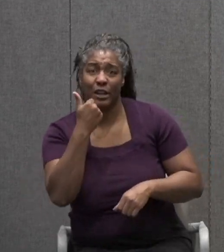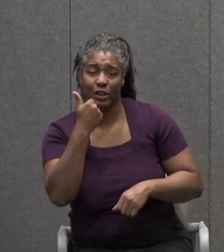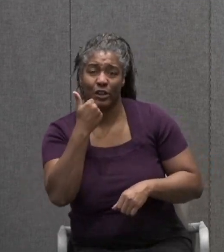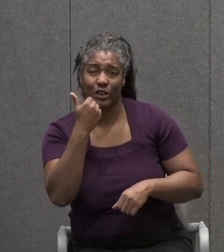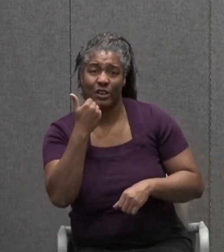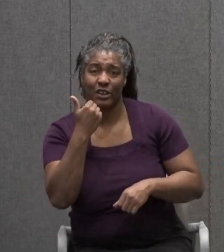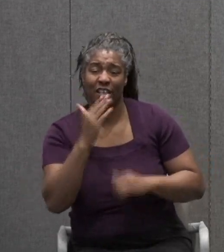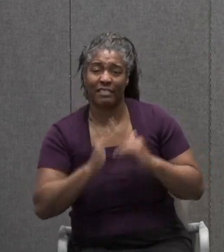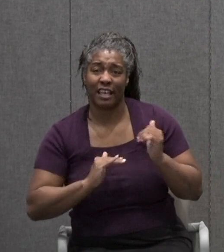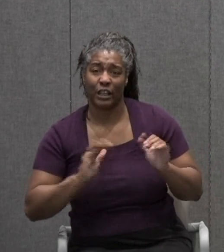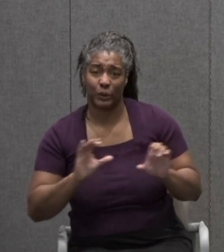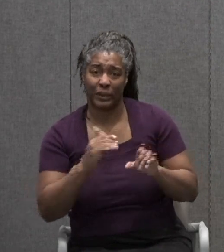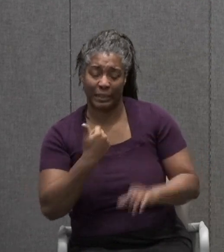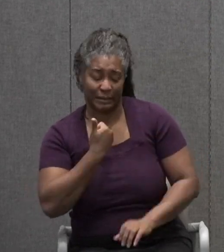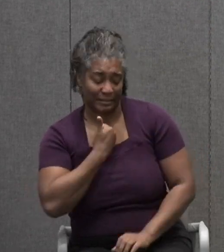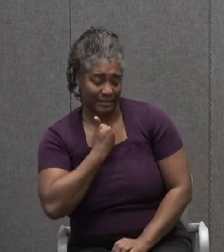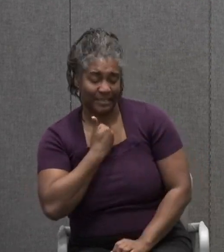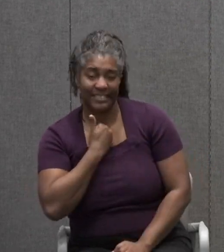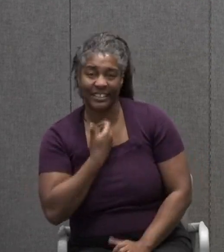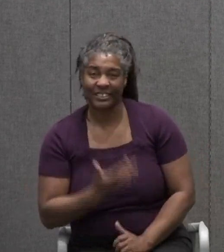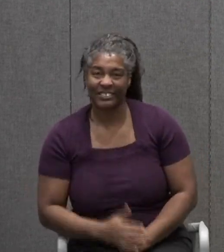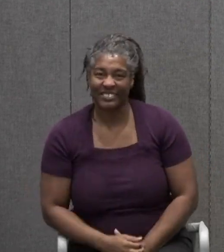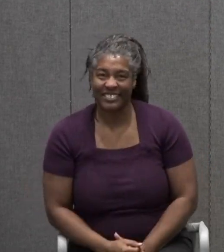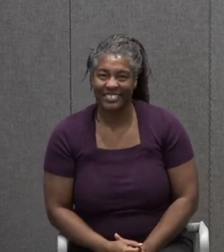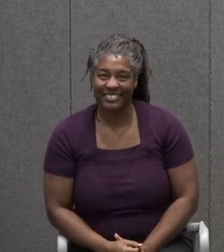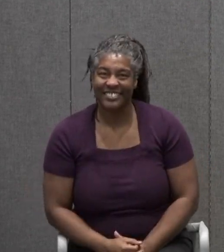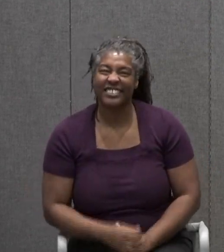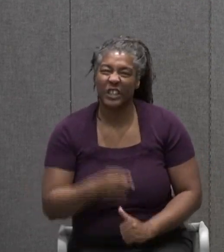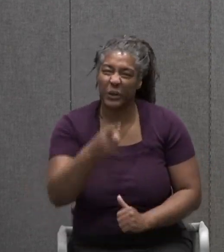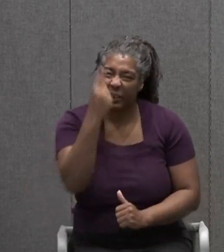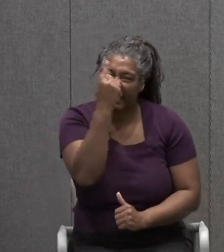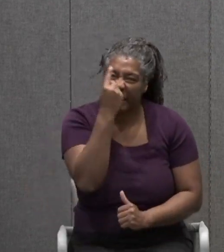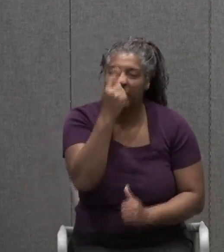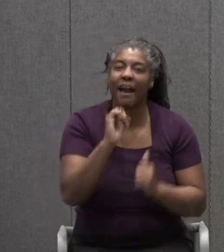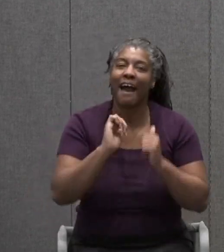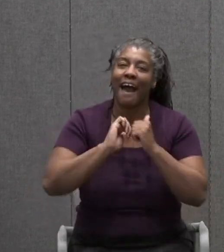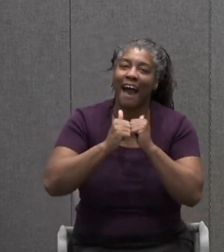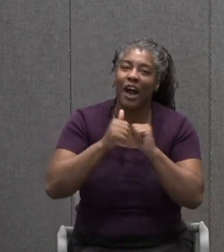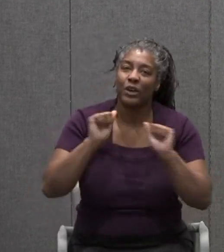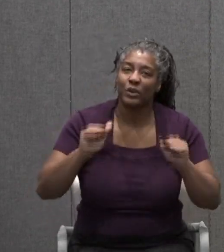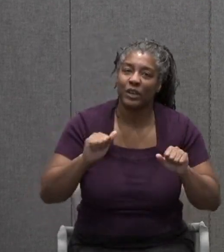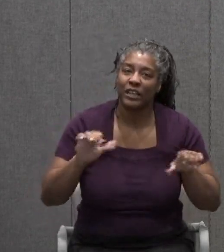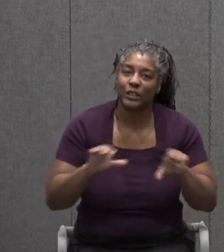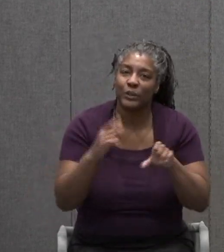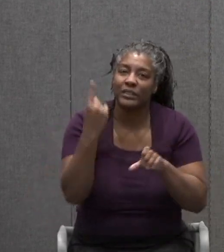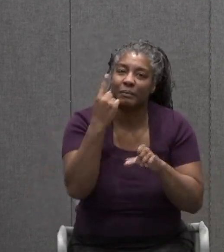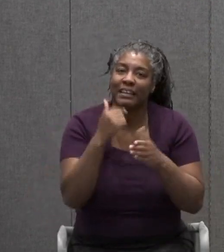just because it feels really good to do it, okay? And one more thing before we move